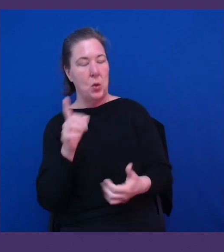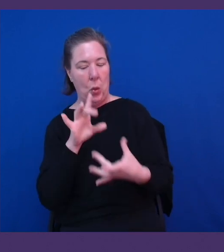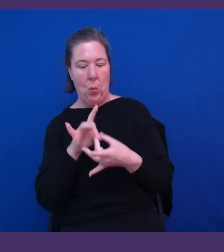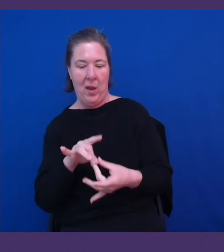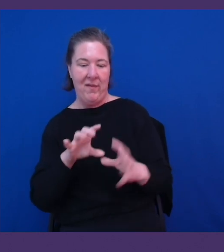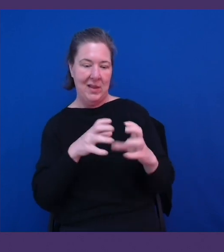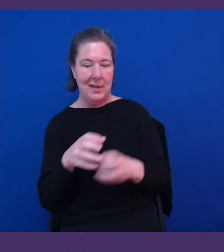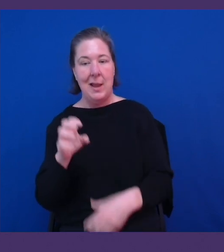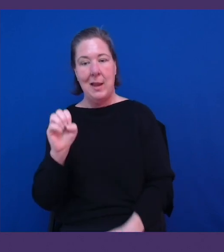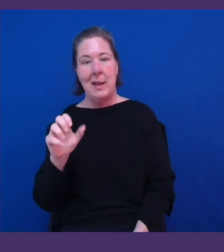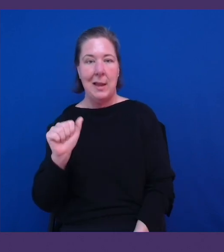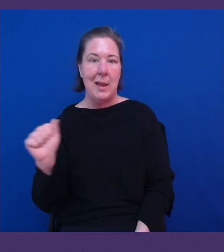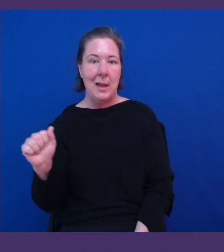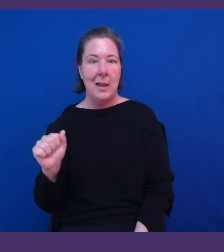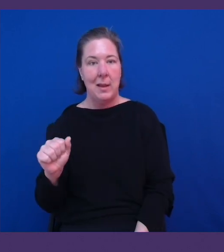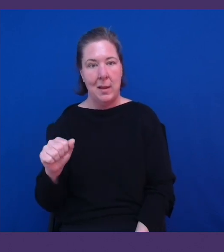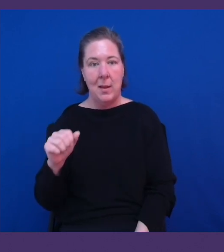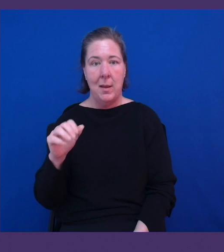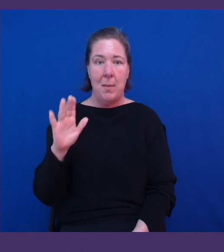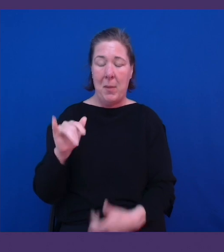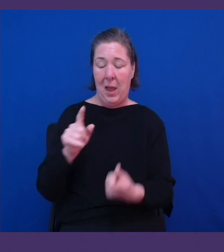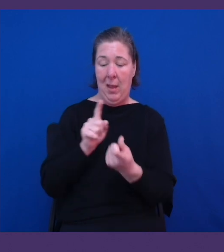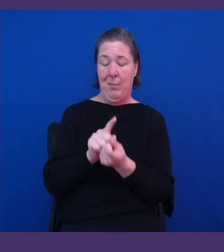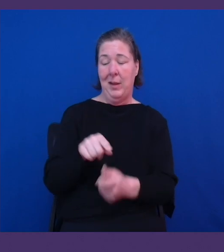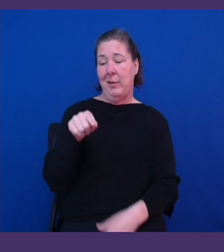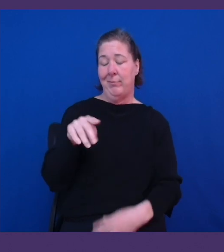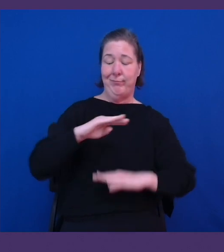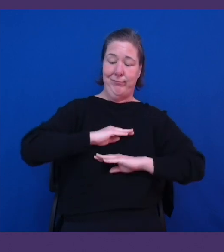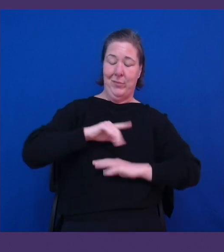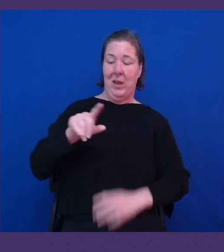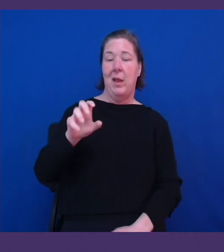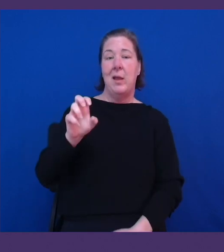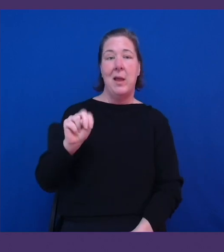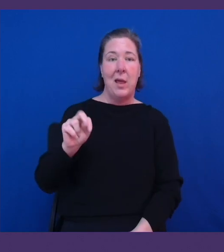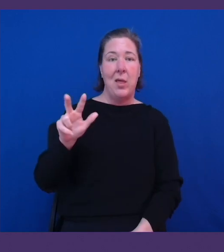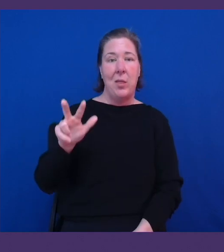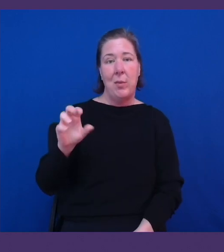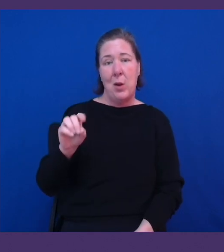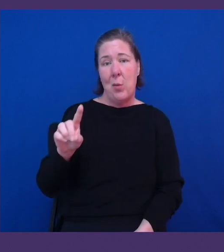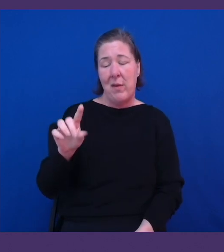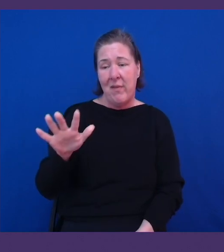by meeting EN 301 549," right? Susanna Laurin: Yes.